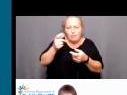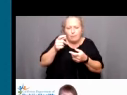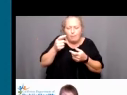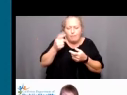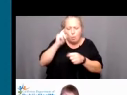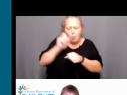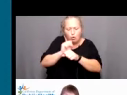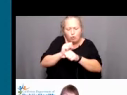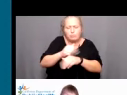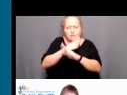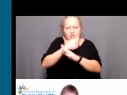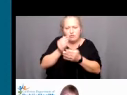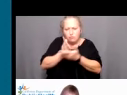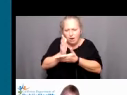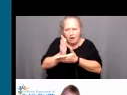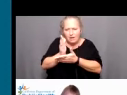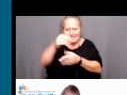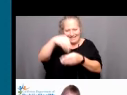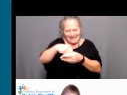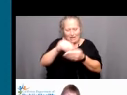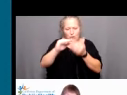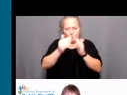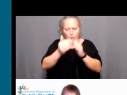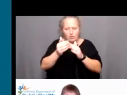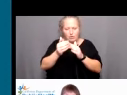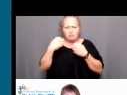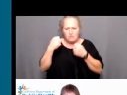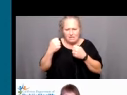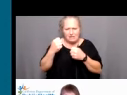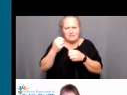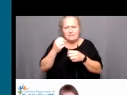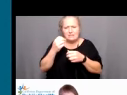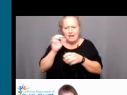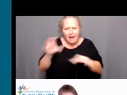and rights within the community resilience efforts in California's transition to